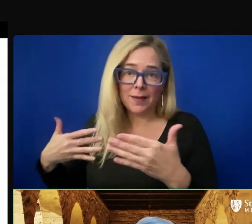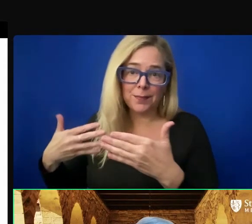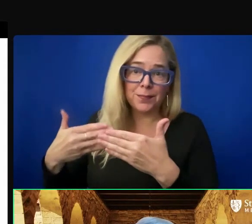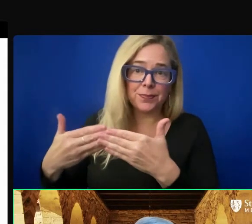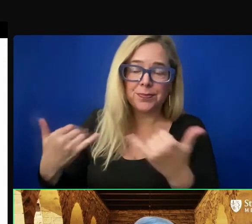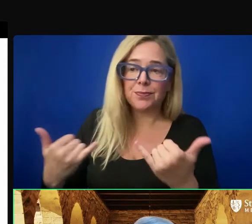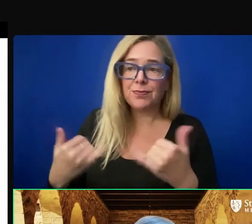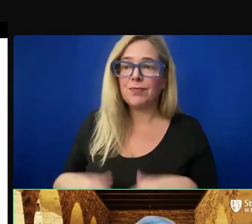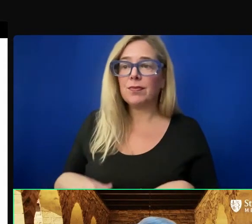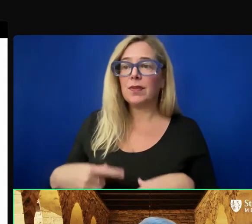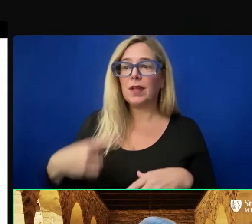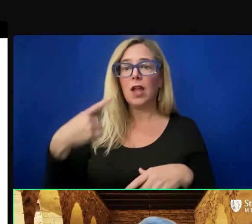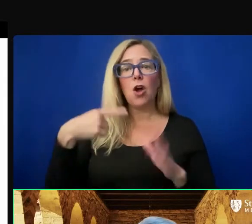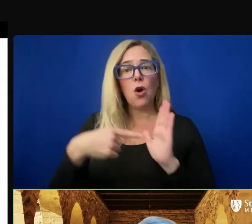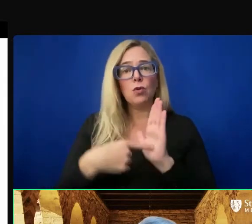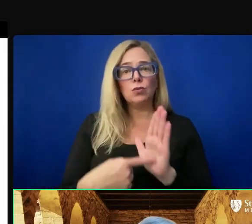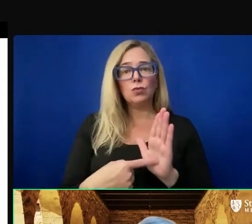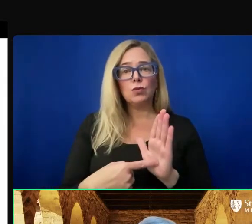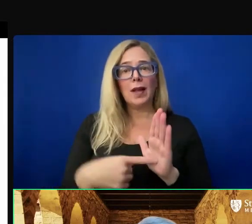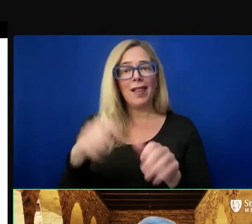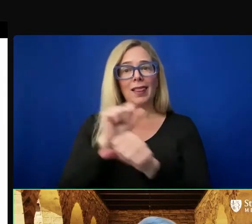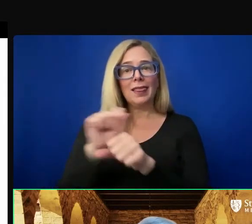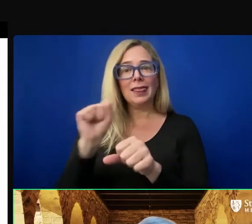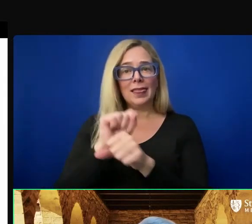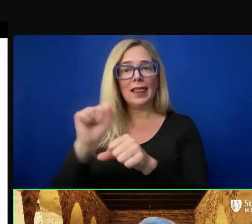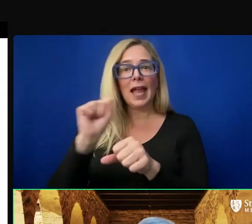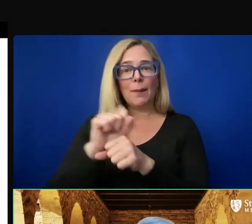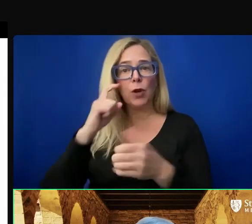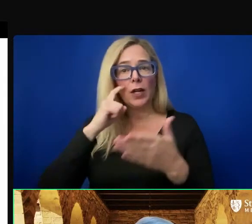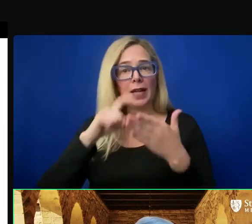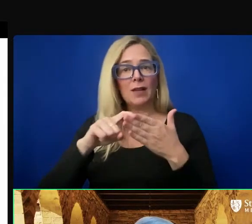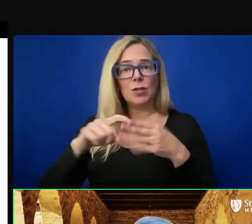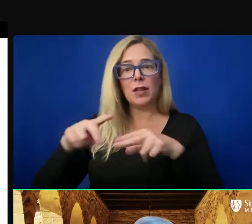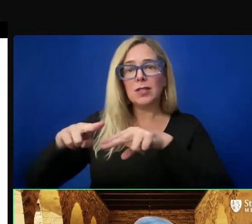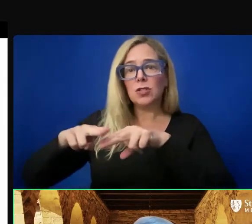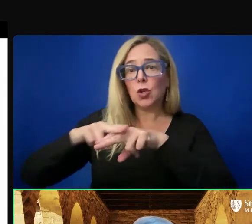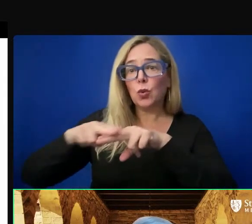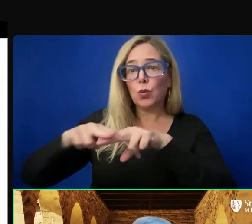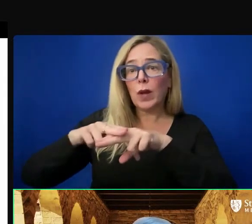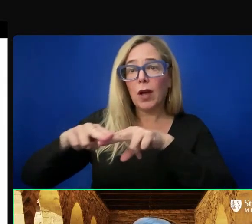see on the screen is of the railroad laborers from the Stanford Archives.